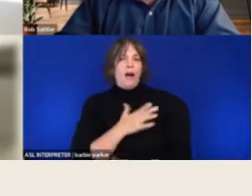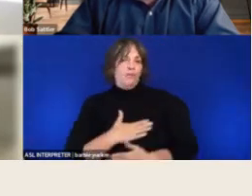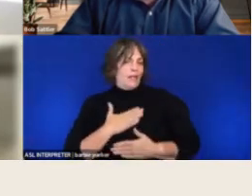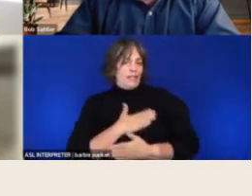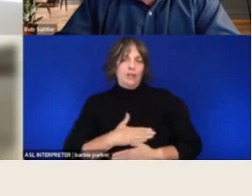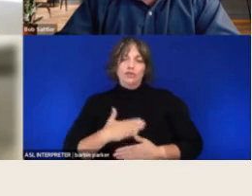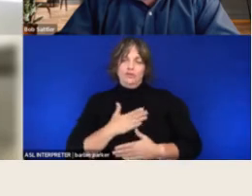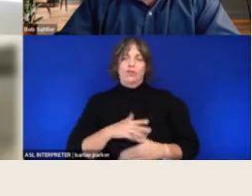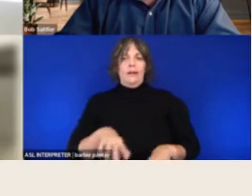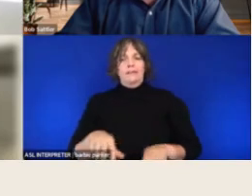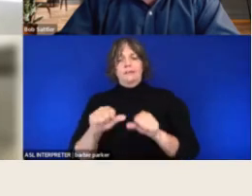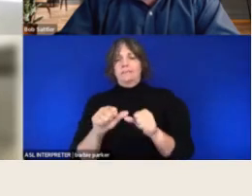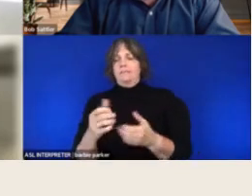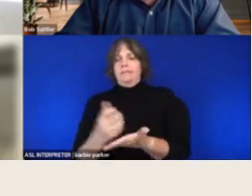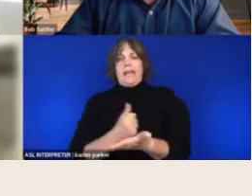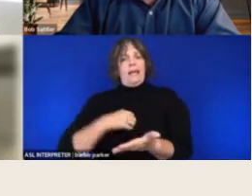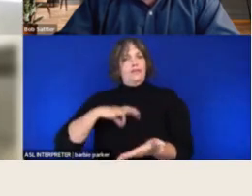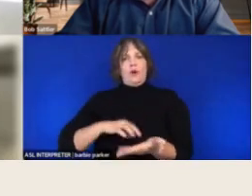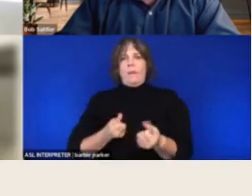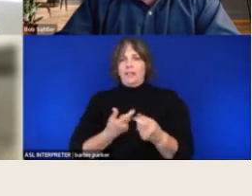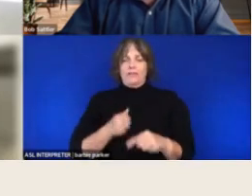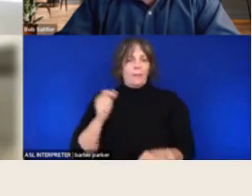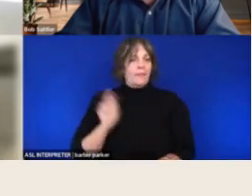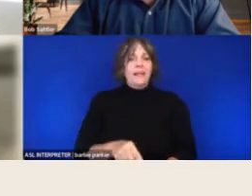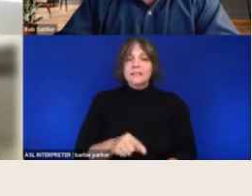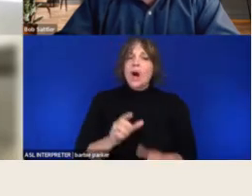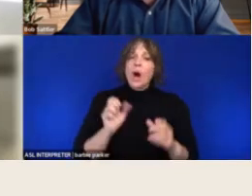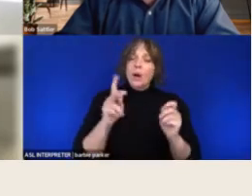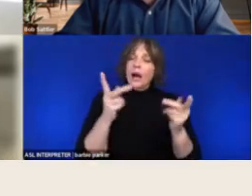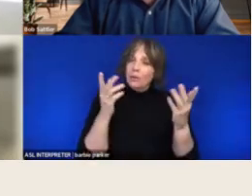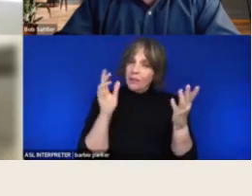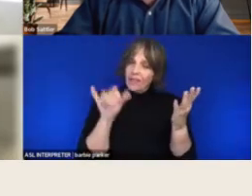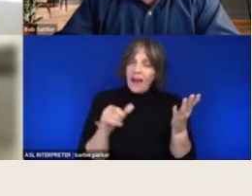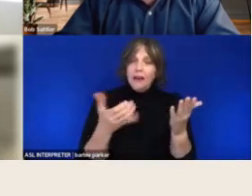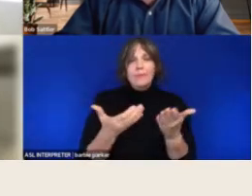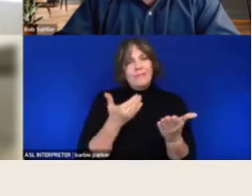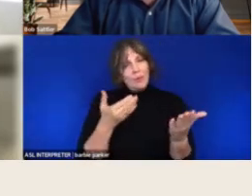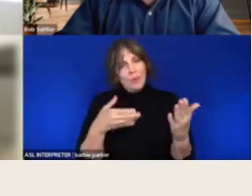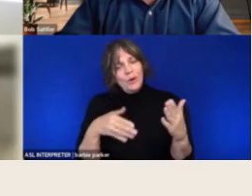out of it as well. So with that, before you leave, I know we've got a minute left, but we would